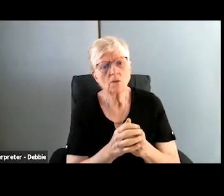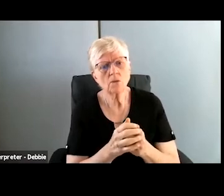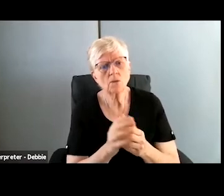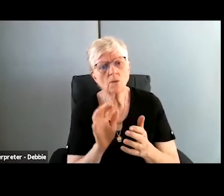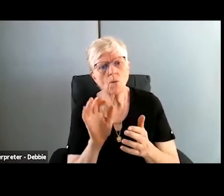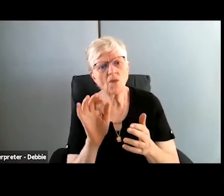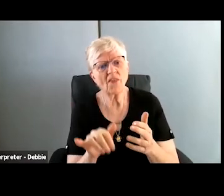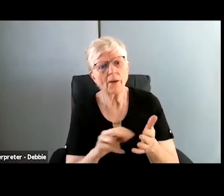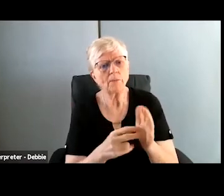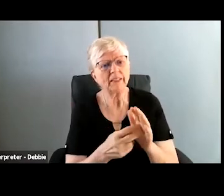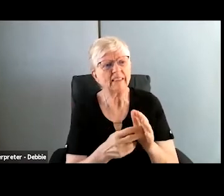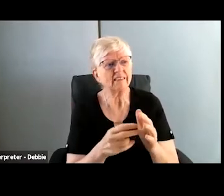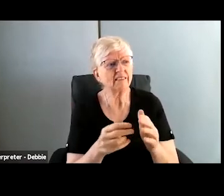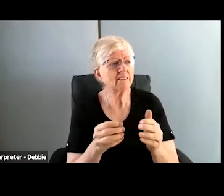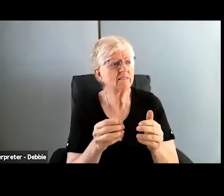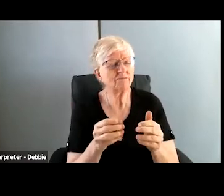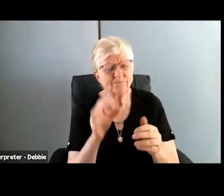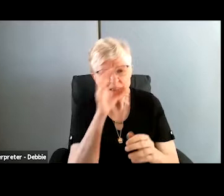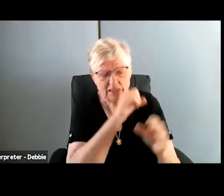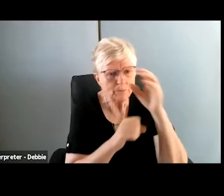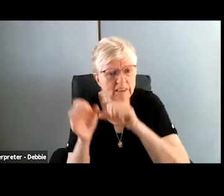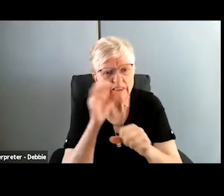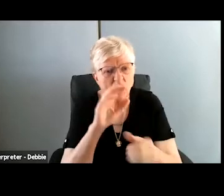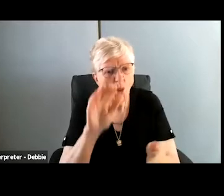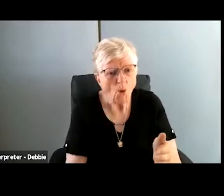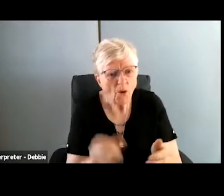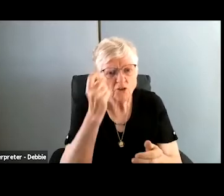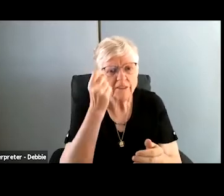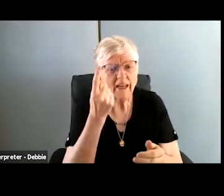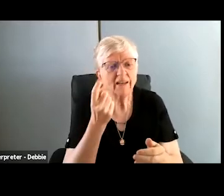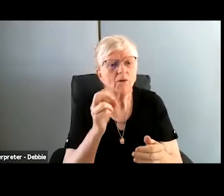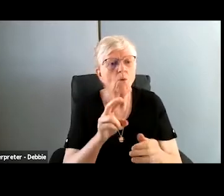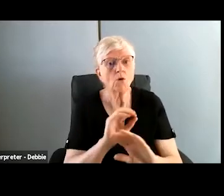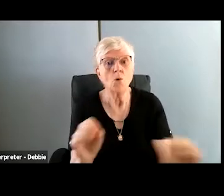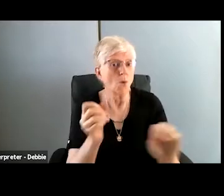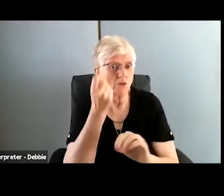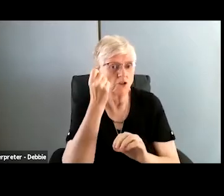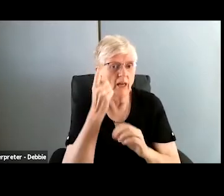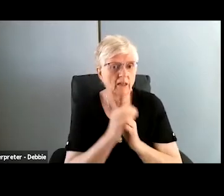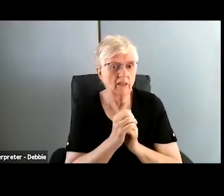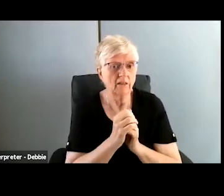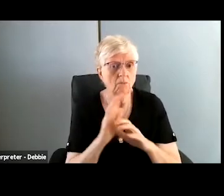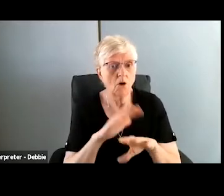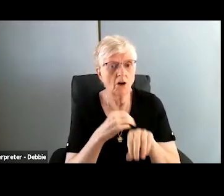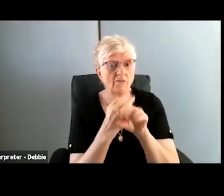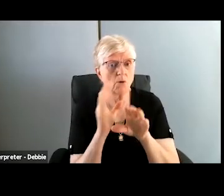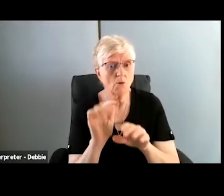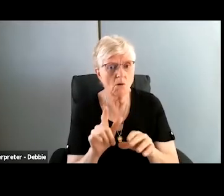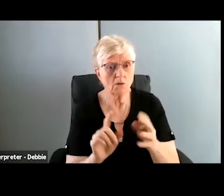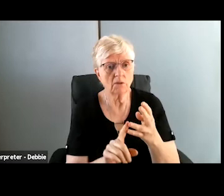AND THAT WOULD BE LOW UNDERSTANDING OR NO UNDERSTANDING. UNDERSTANDING. IN TERMS OF WHAT COULD BE DONE TO IMPROVE